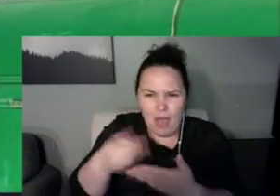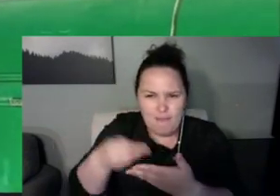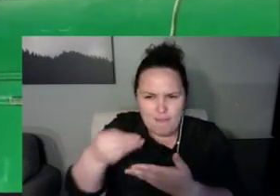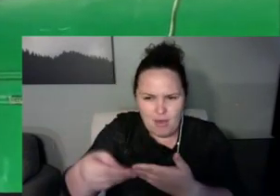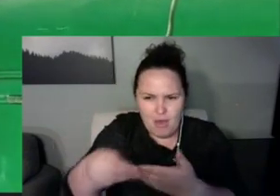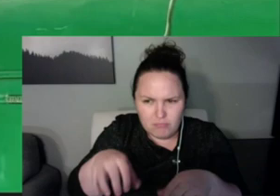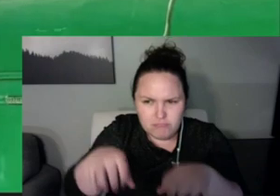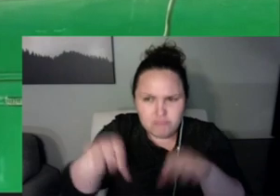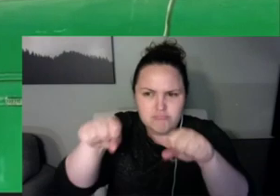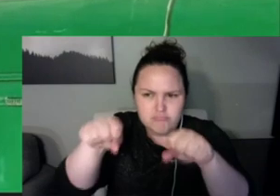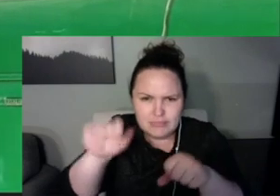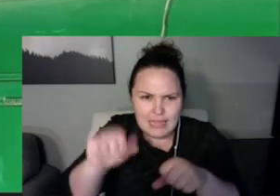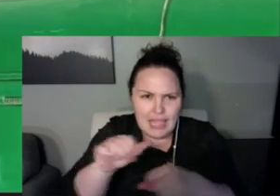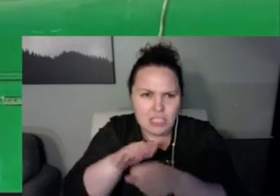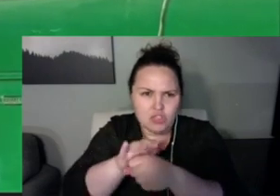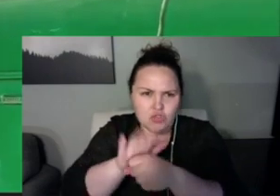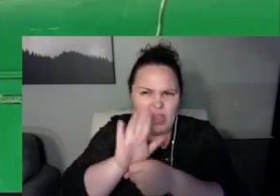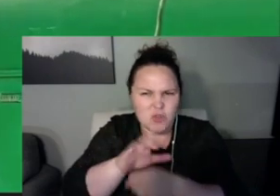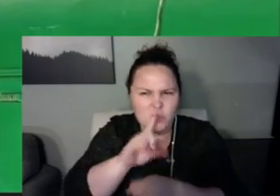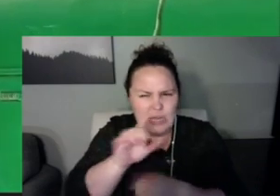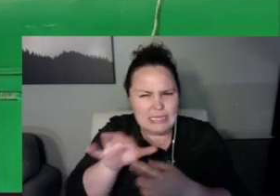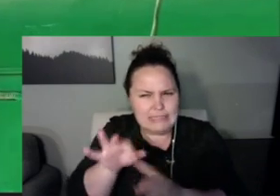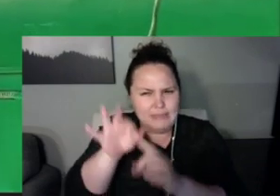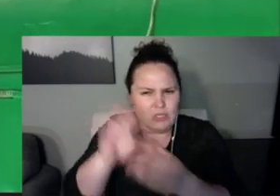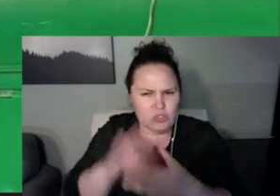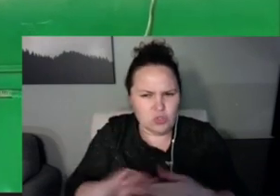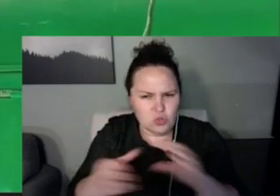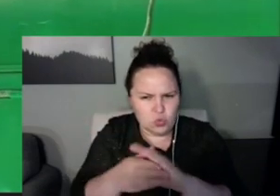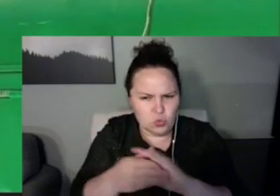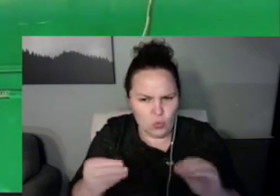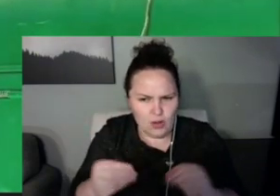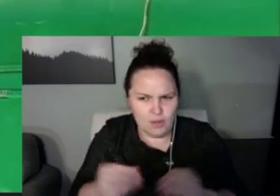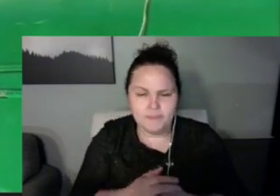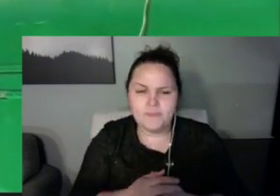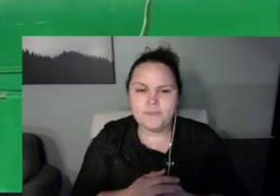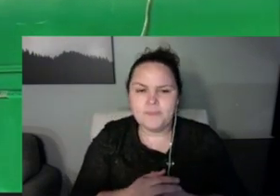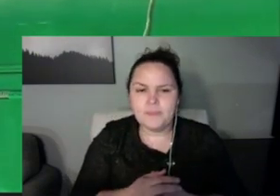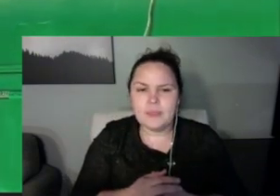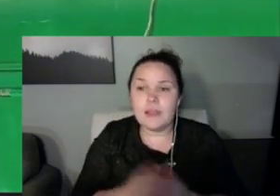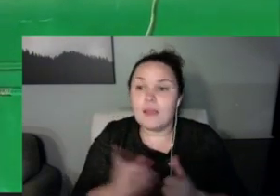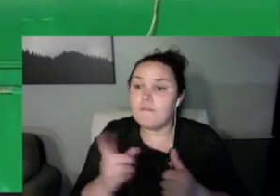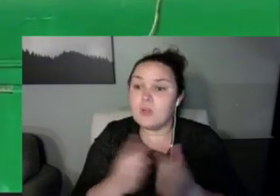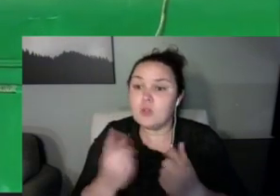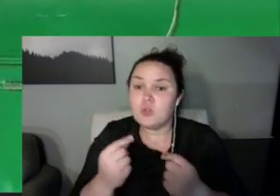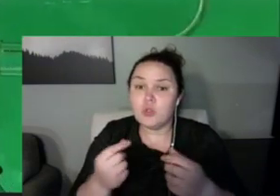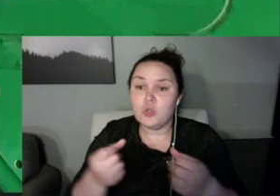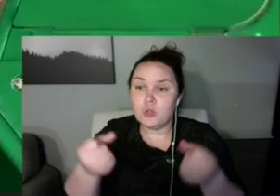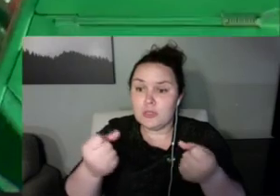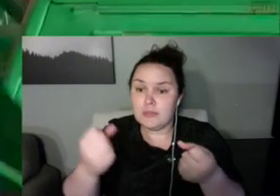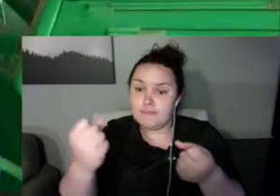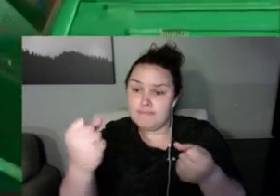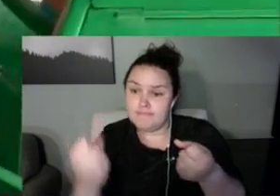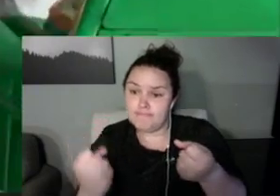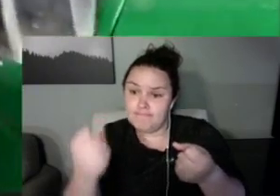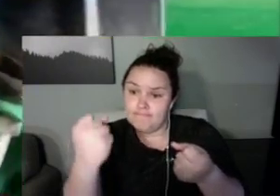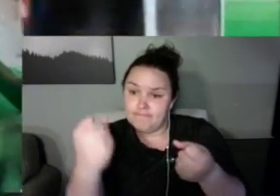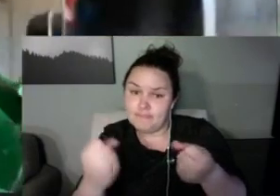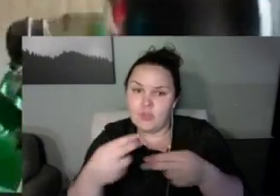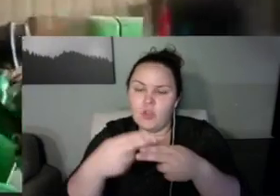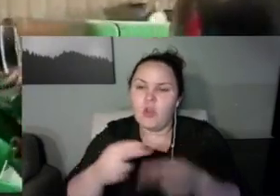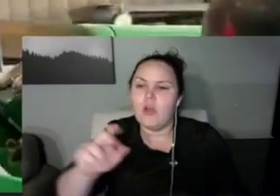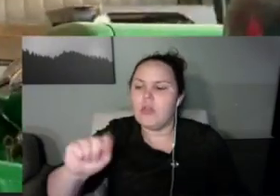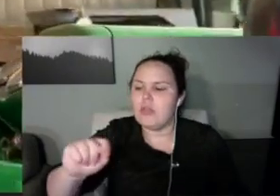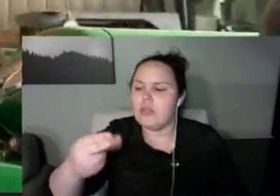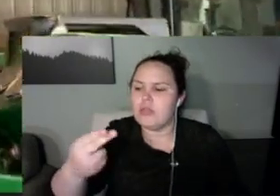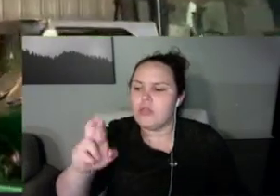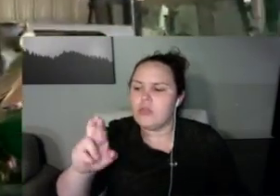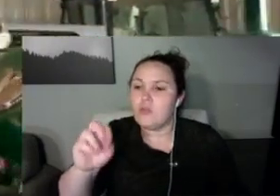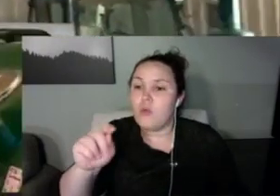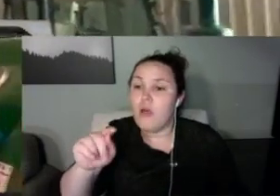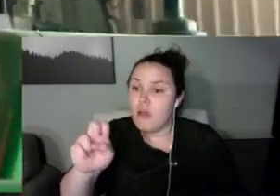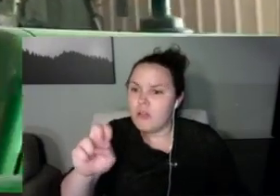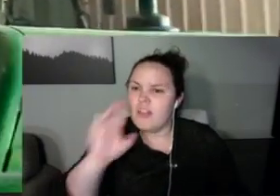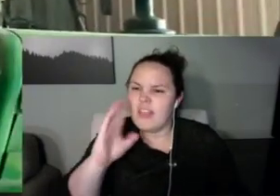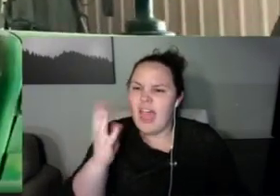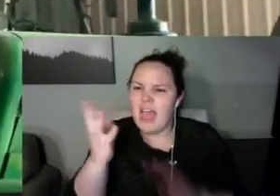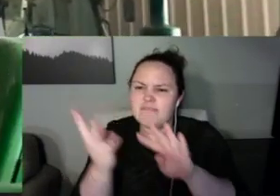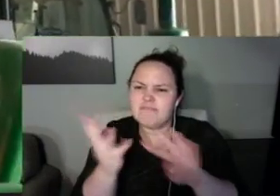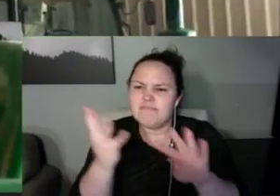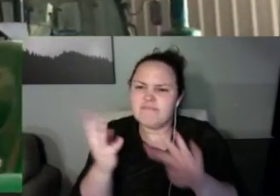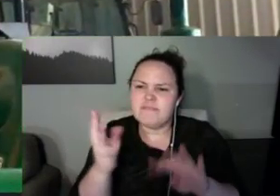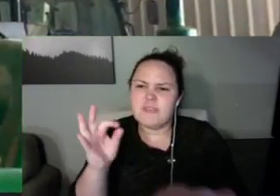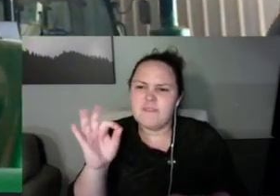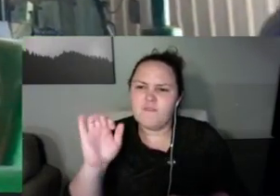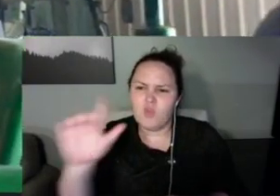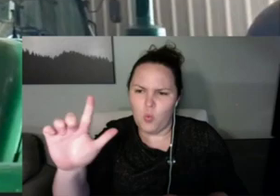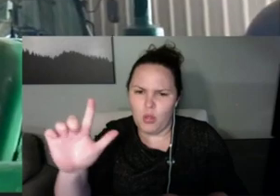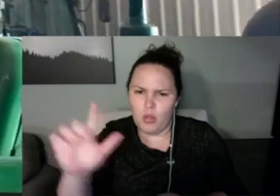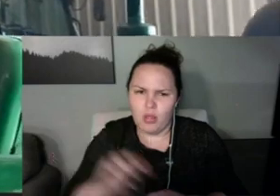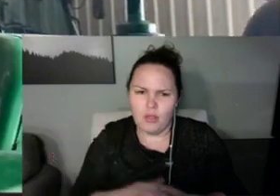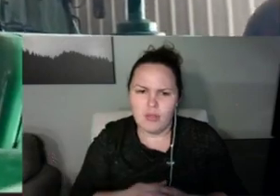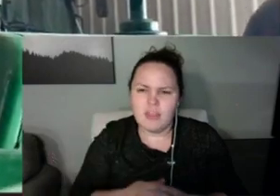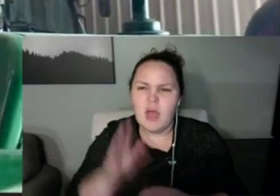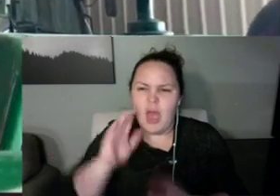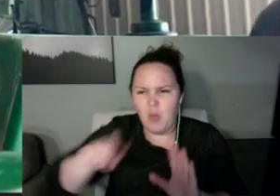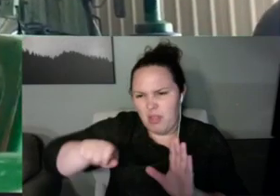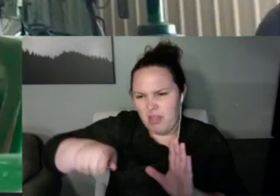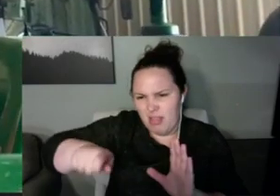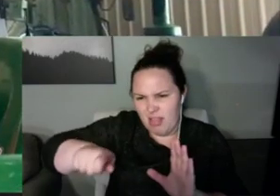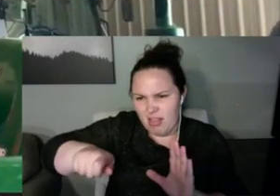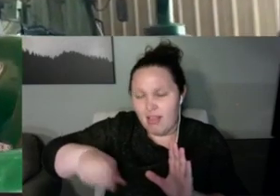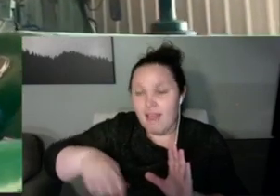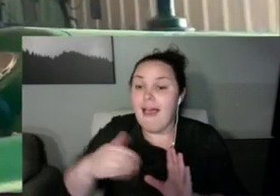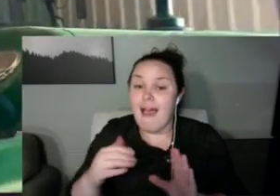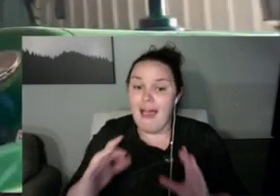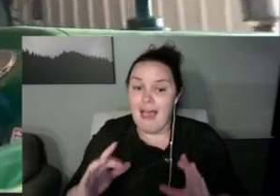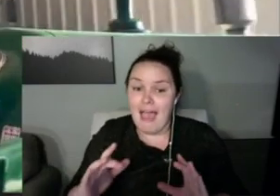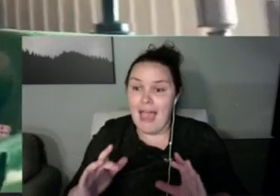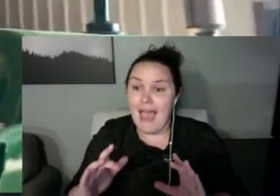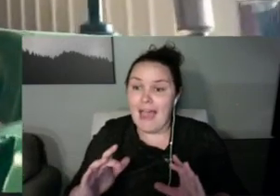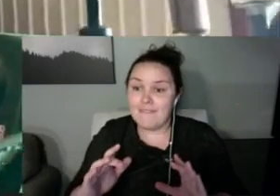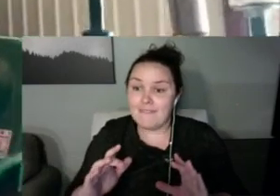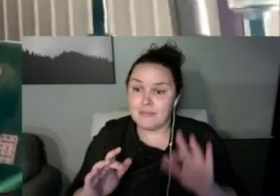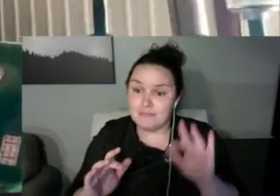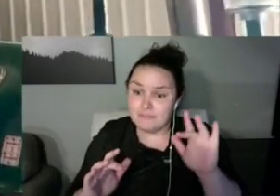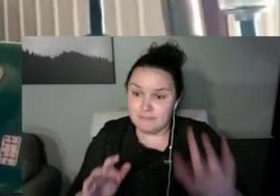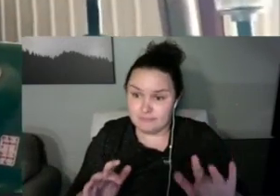I'm going to drive it out and then I'm going to walk around the tractor so you can hear